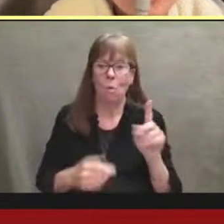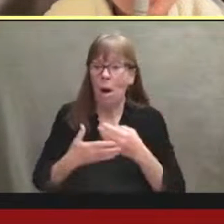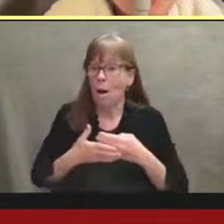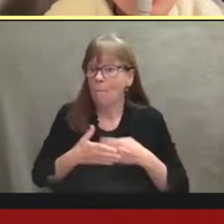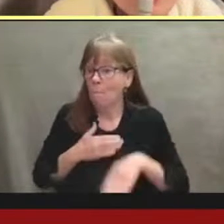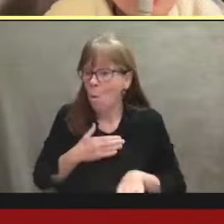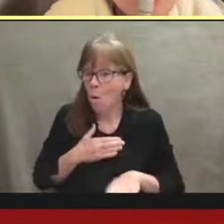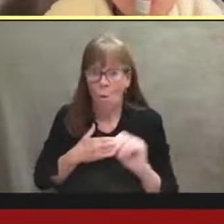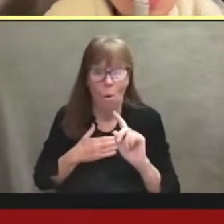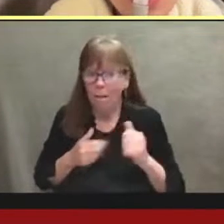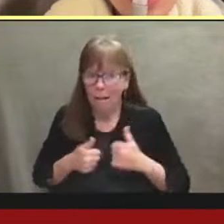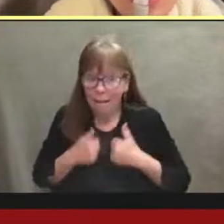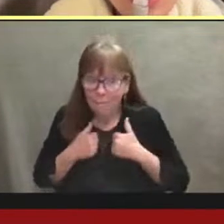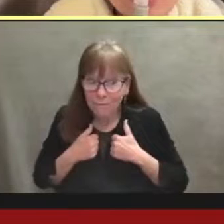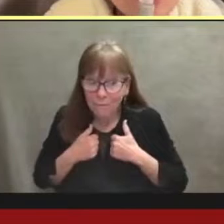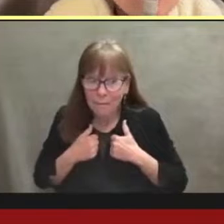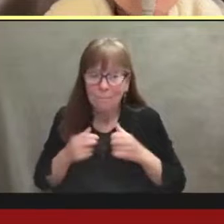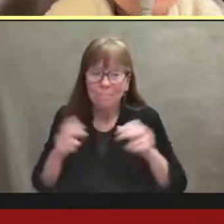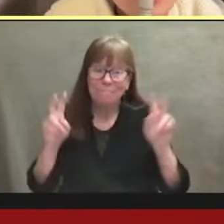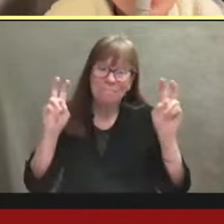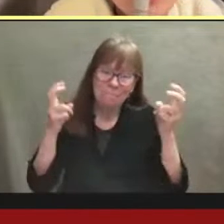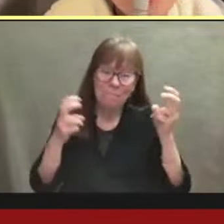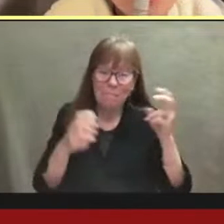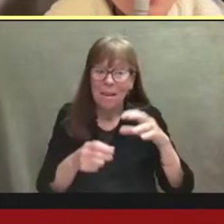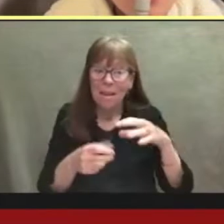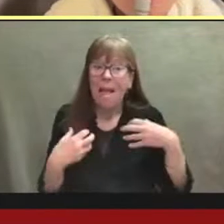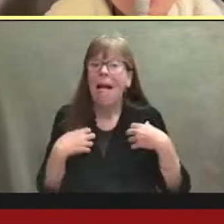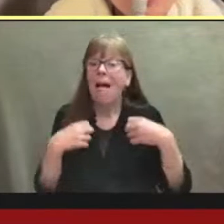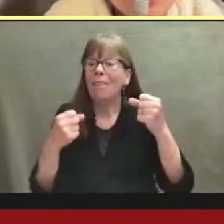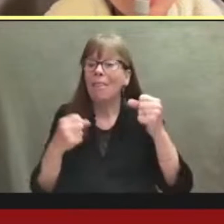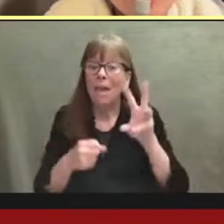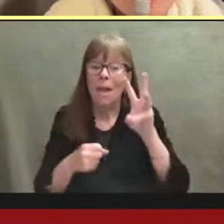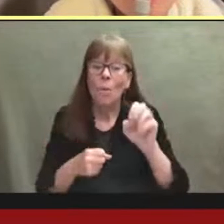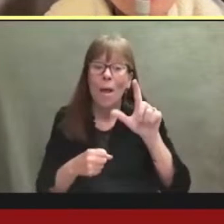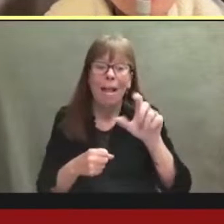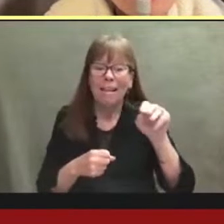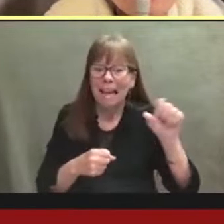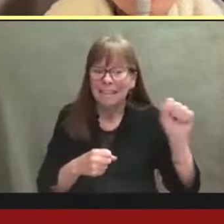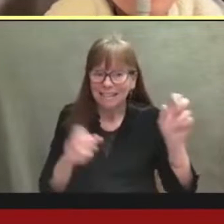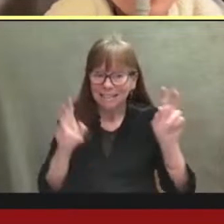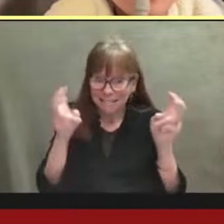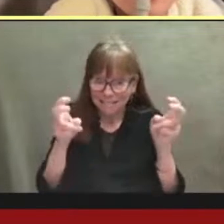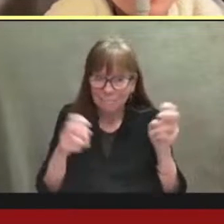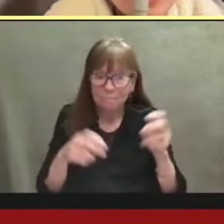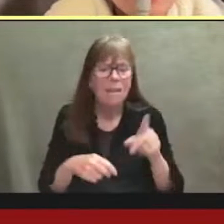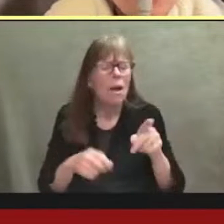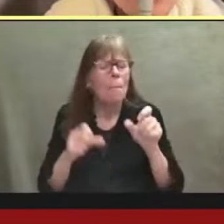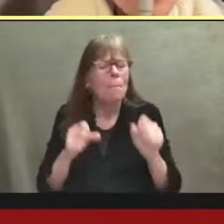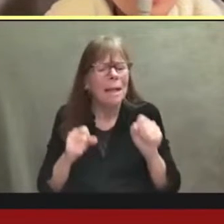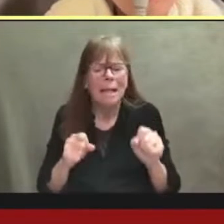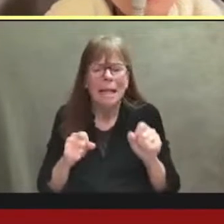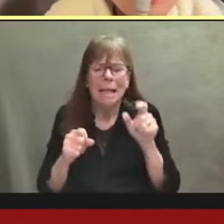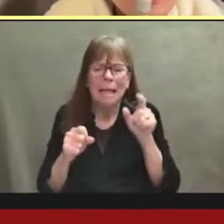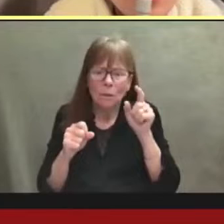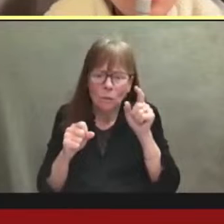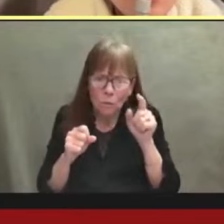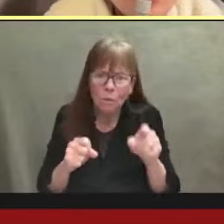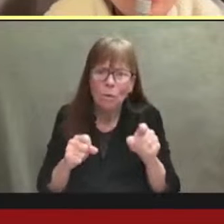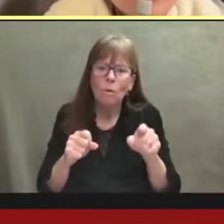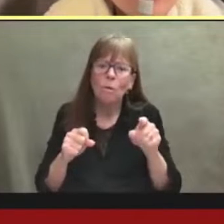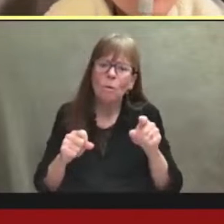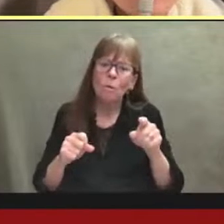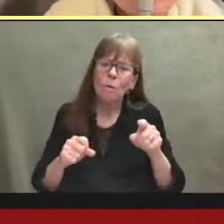‘health/wellness’, and/or their ability to satisfactorily re/produce,